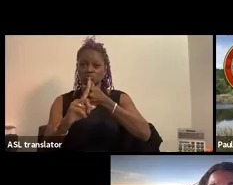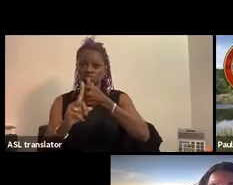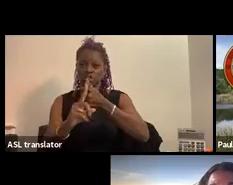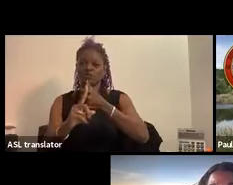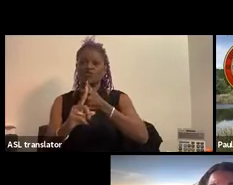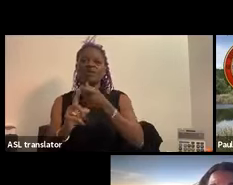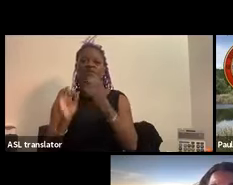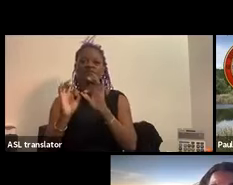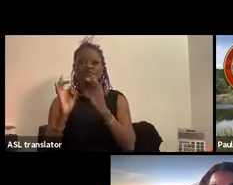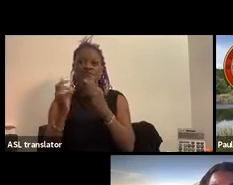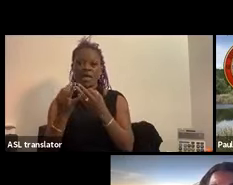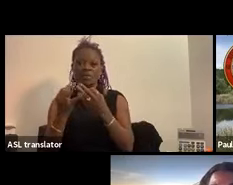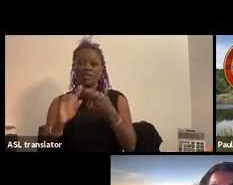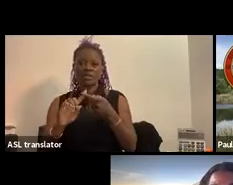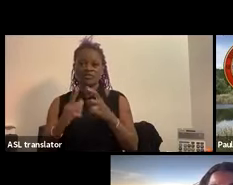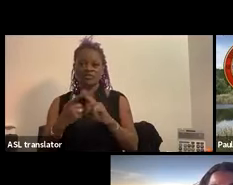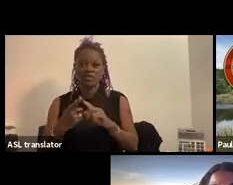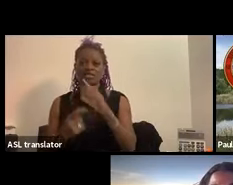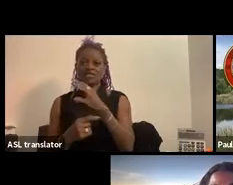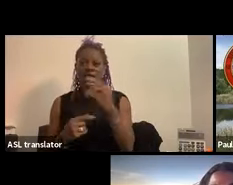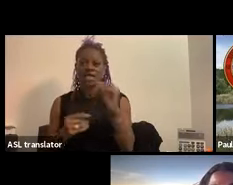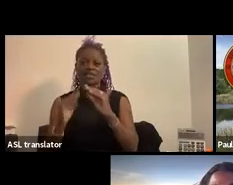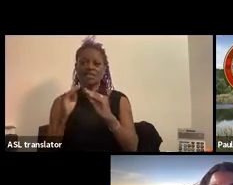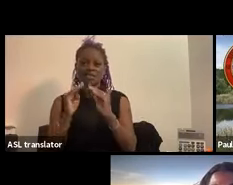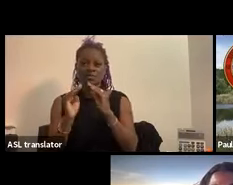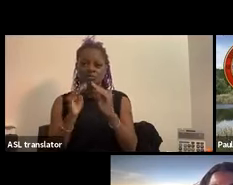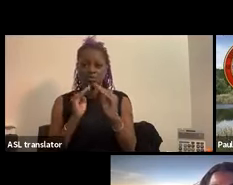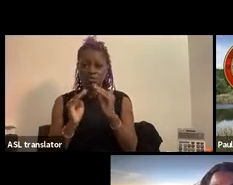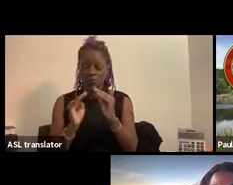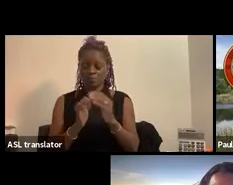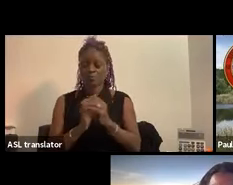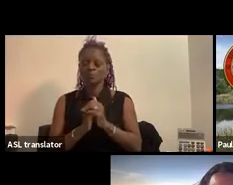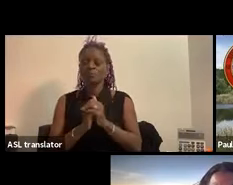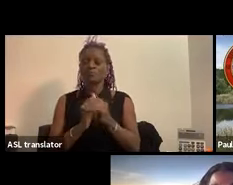We also urge everyone attending the summer fun fest that opened today, July twenty